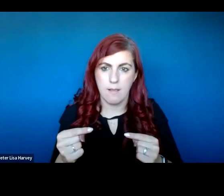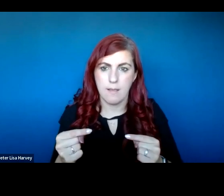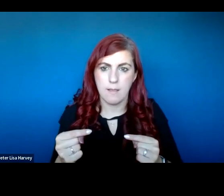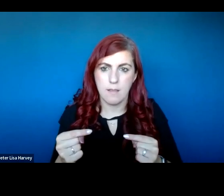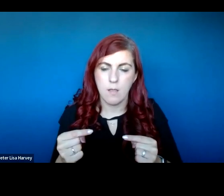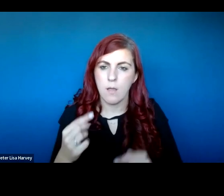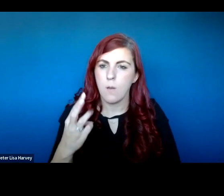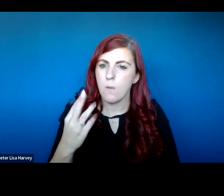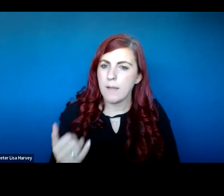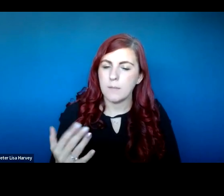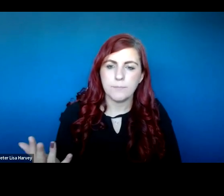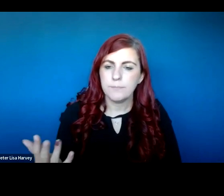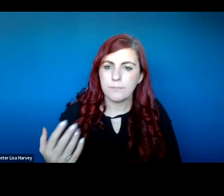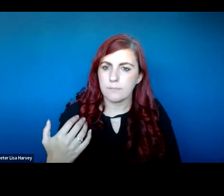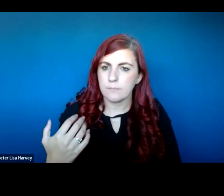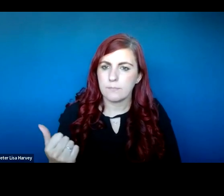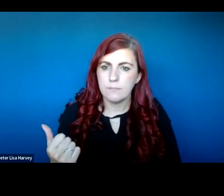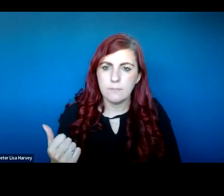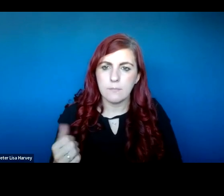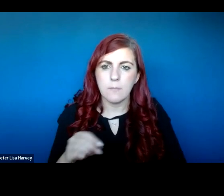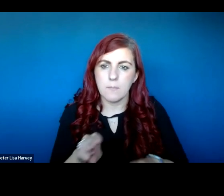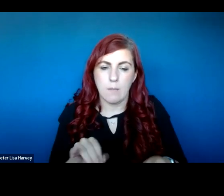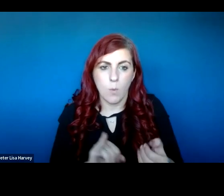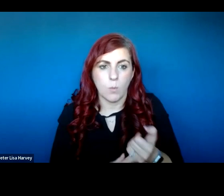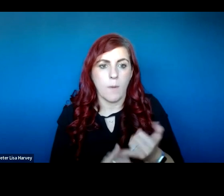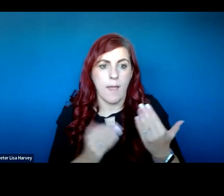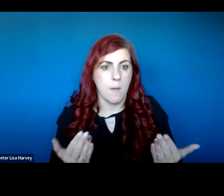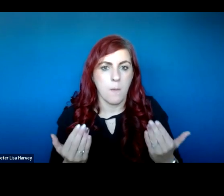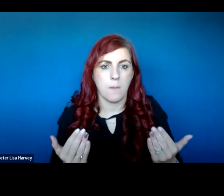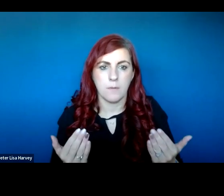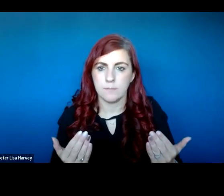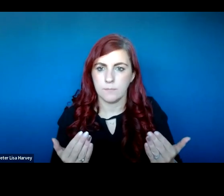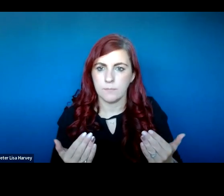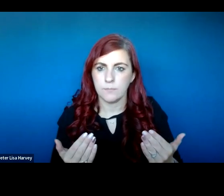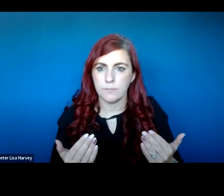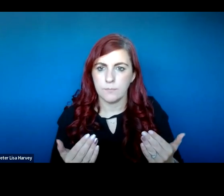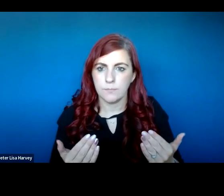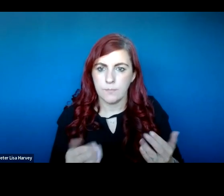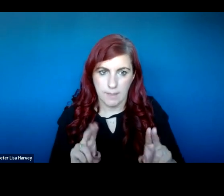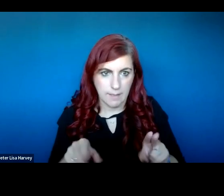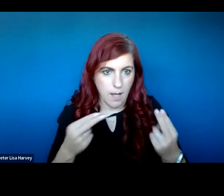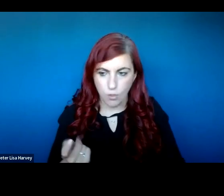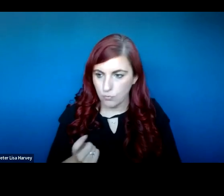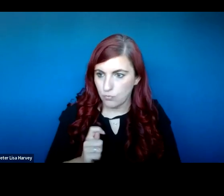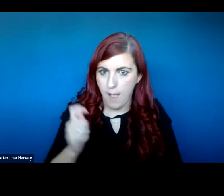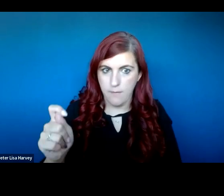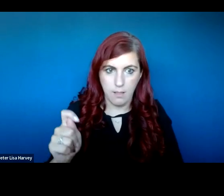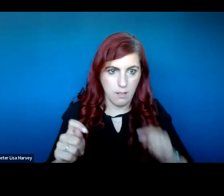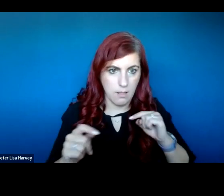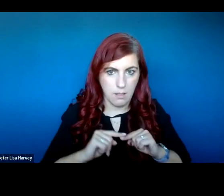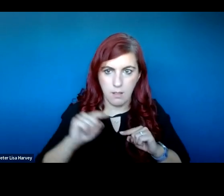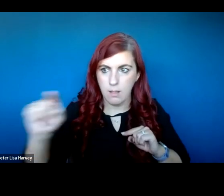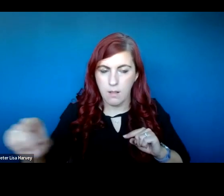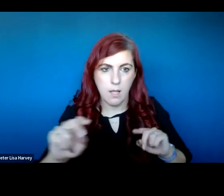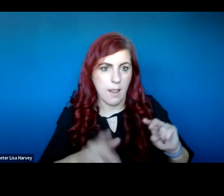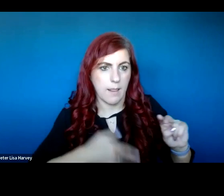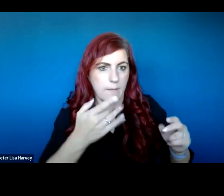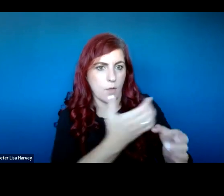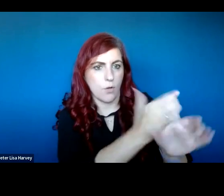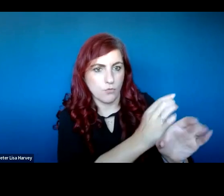We have people who cannot get from A to B, live out in the country, they need a car.